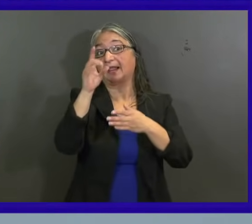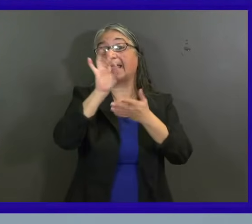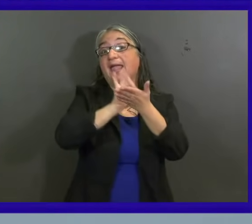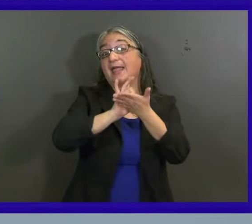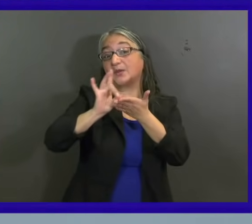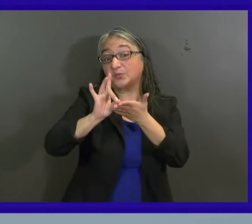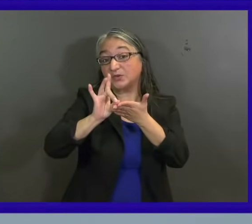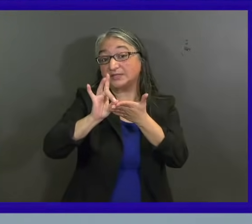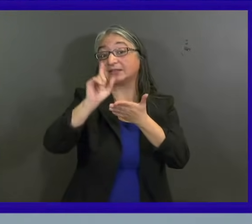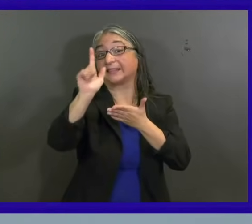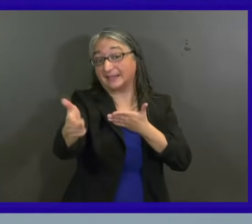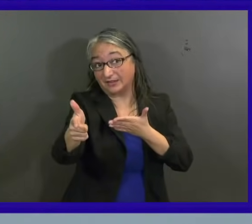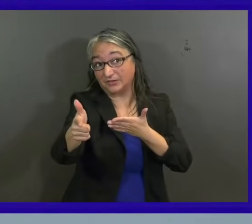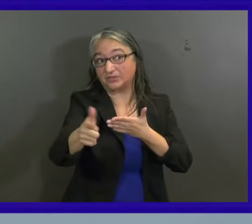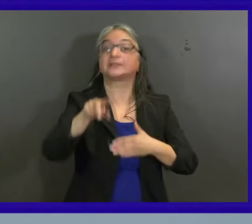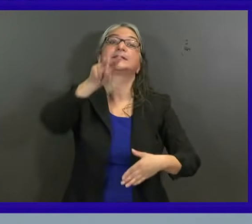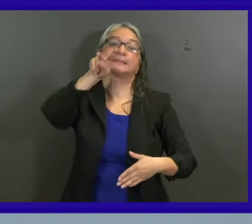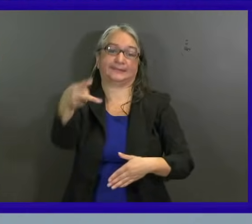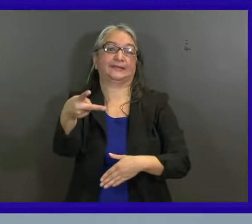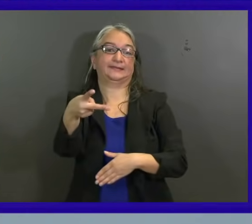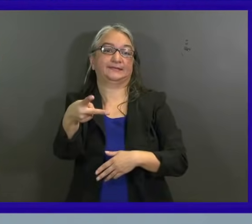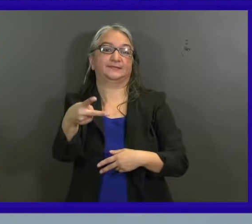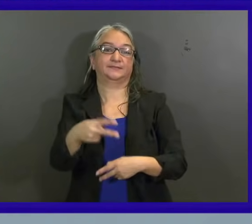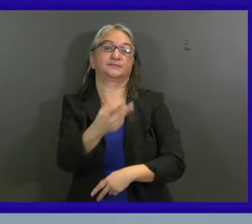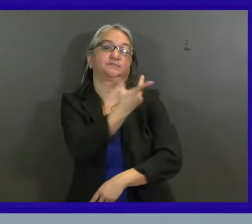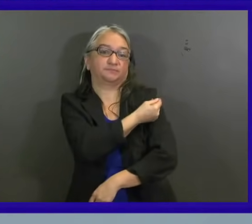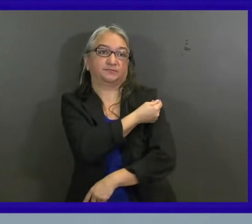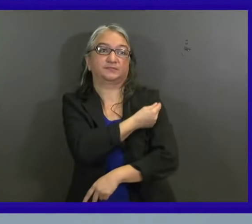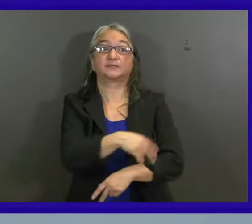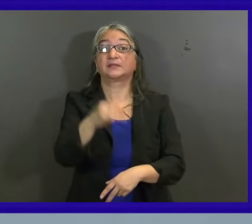or a minimum of 21 days for children living in first nations communities